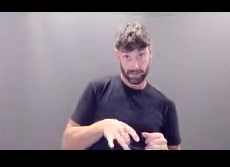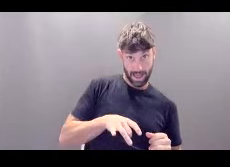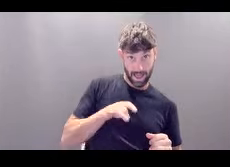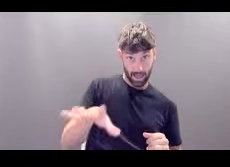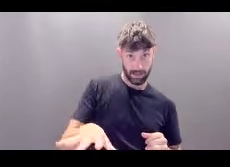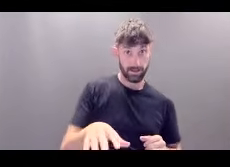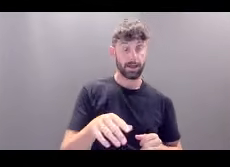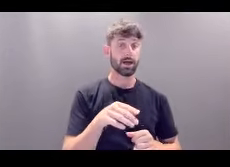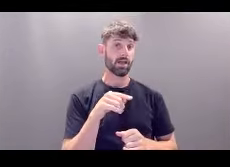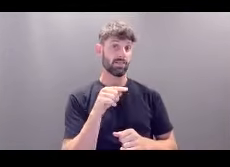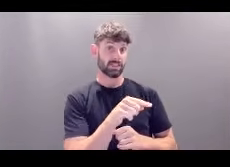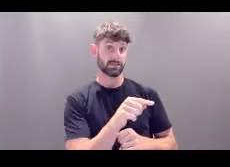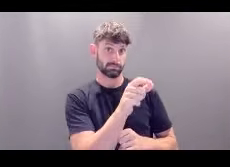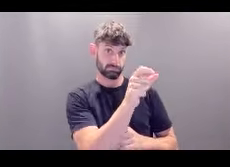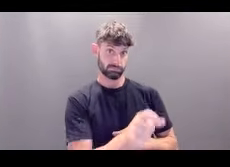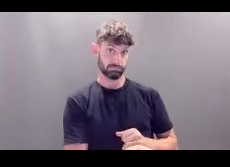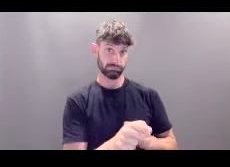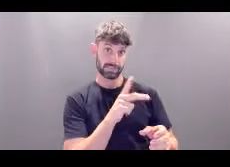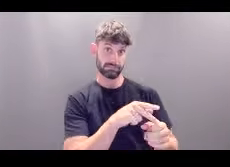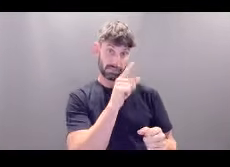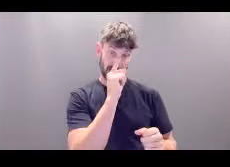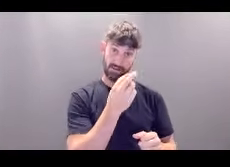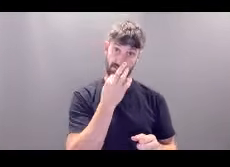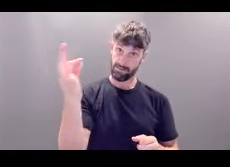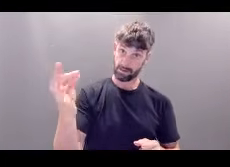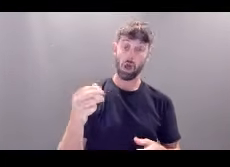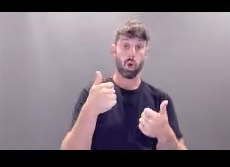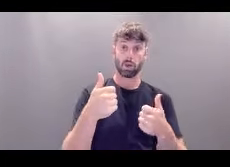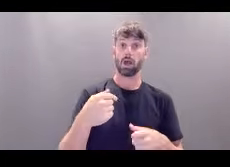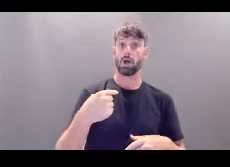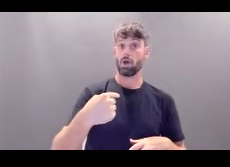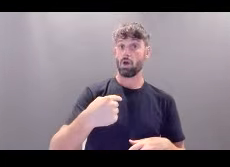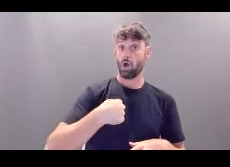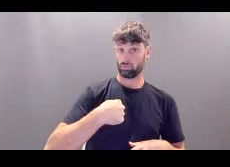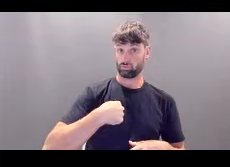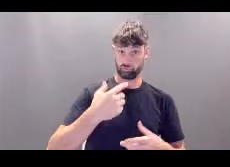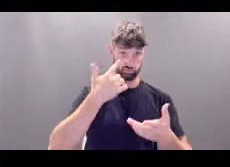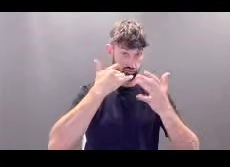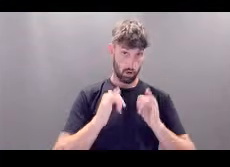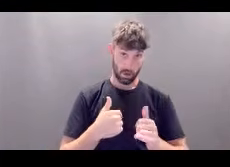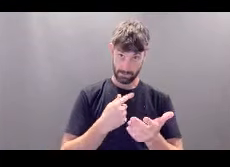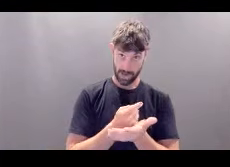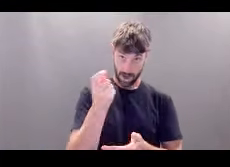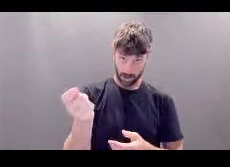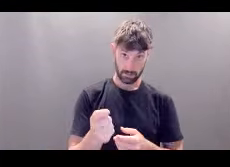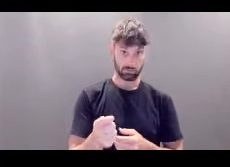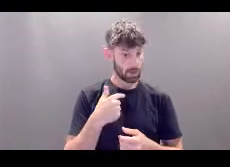the provider if the price of the AT is discounted if purchased after paying for the trial.